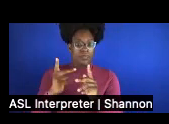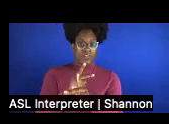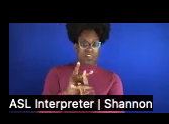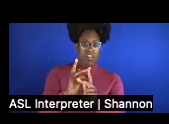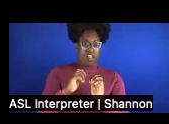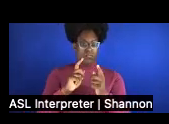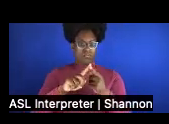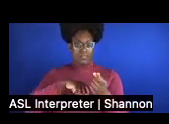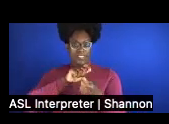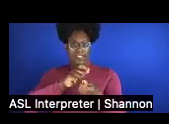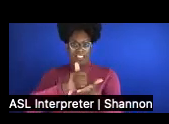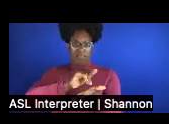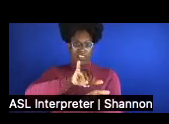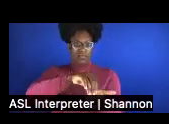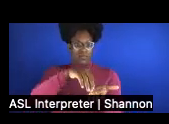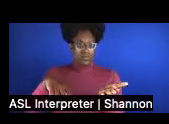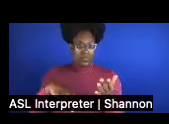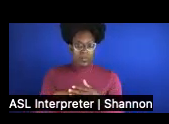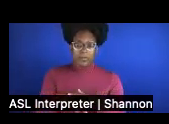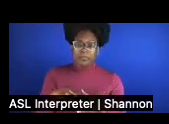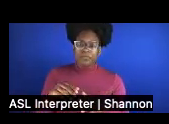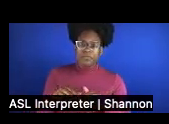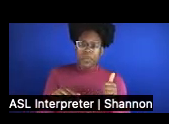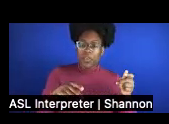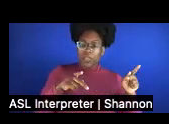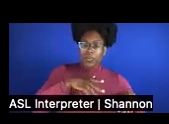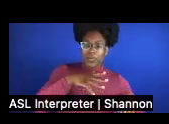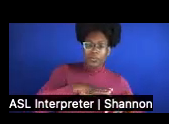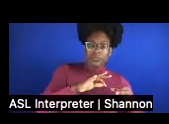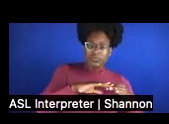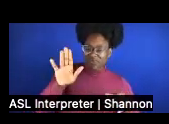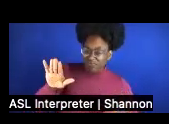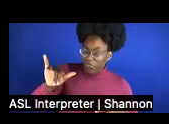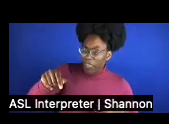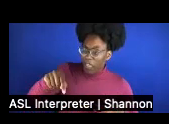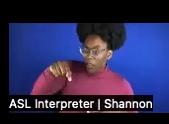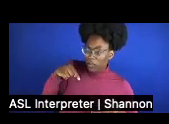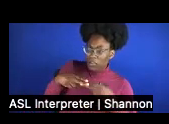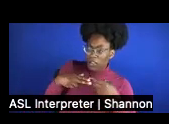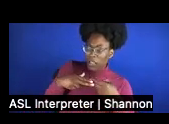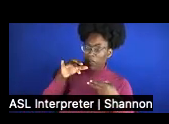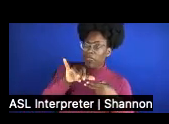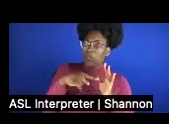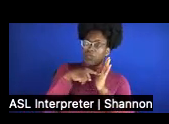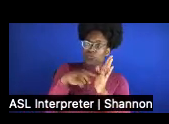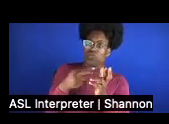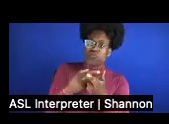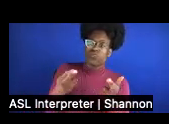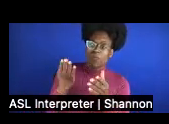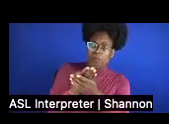move on: that last slide also shows the resources folder. Within each course for e-tutoring, there